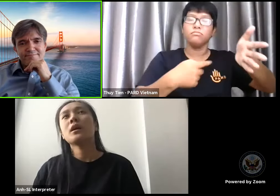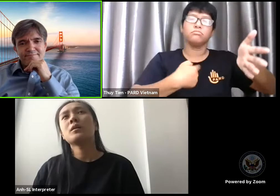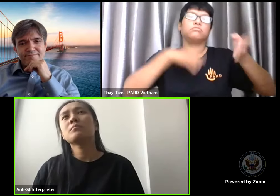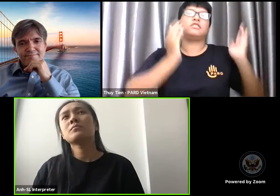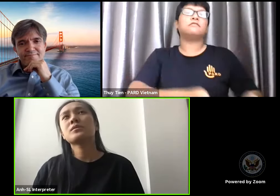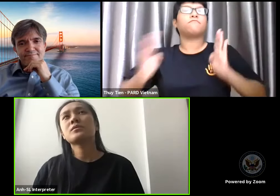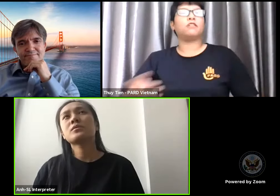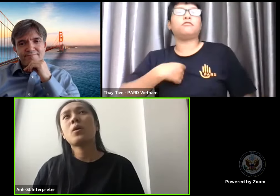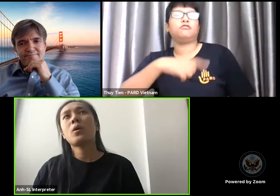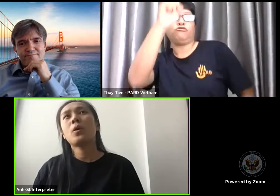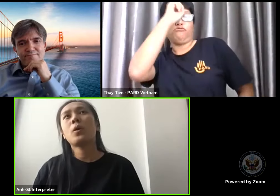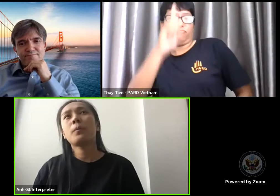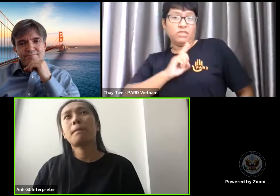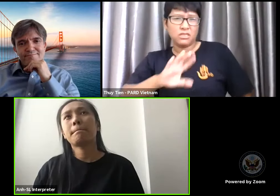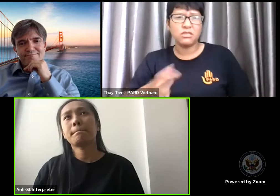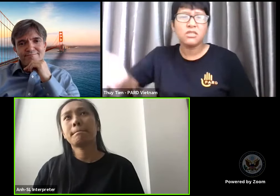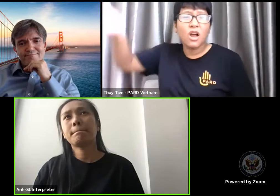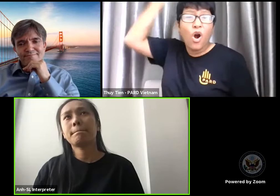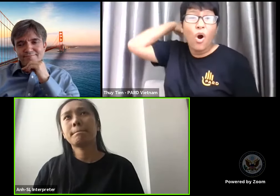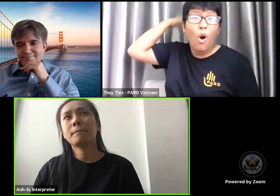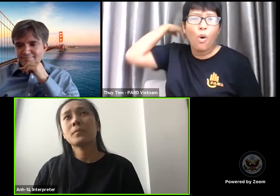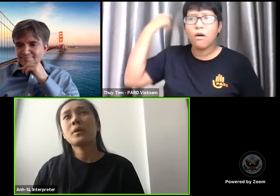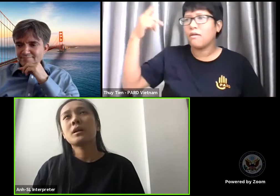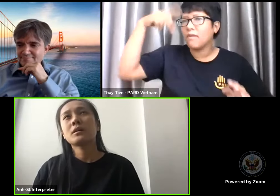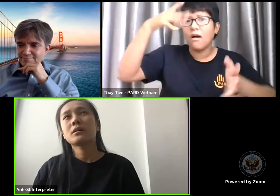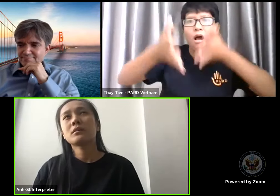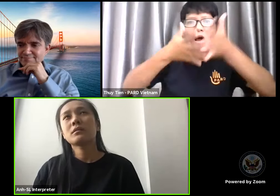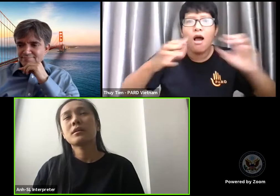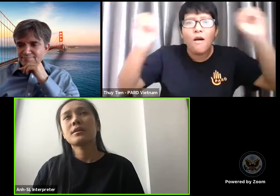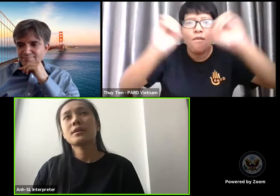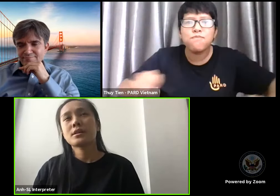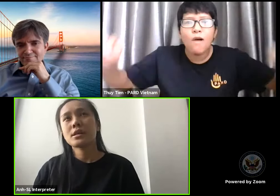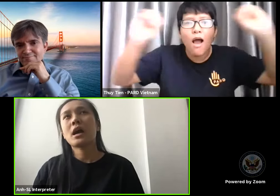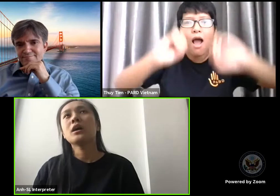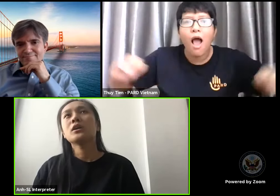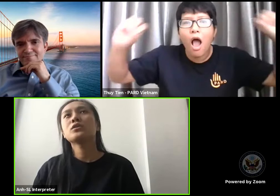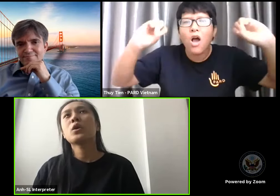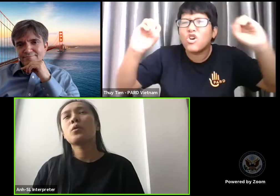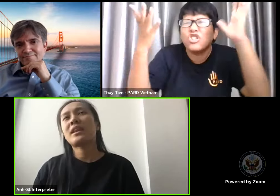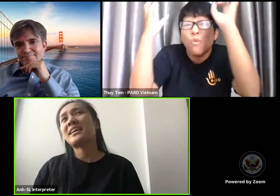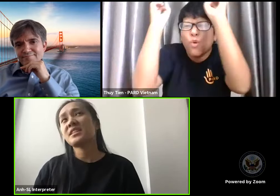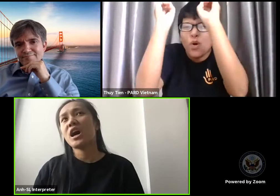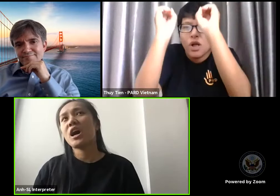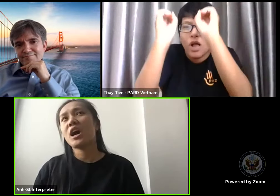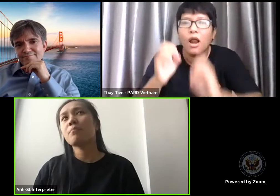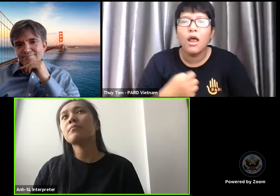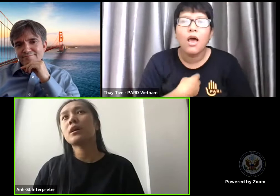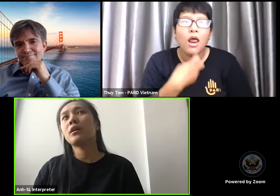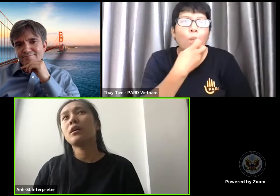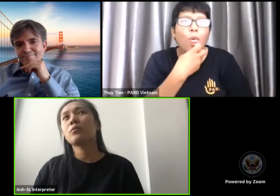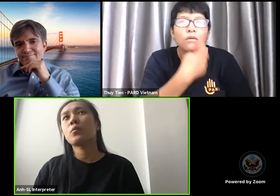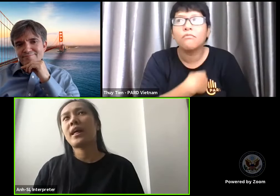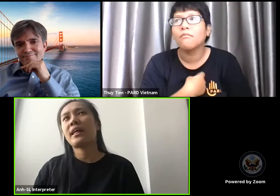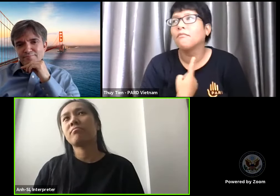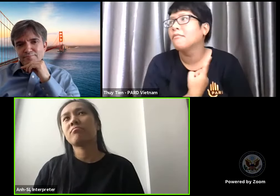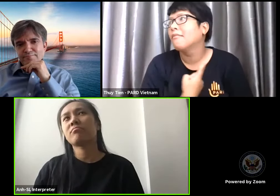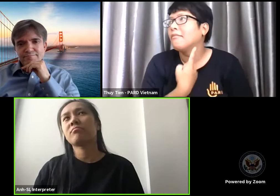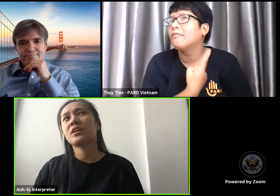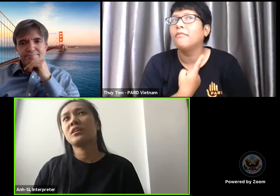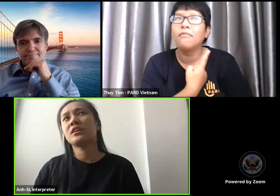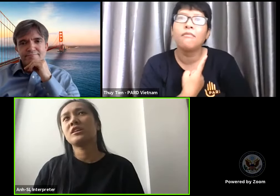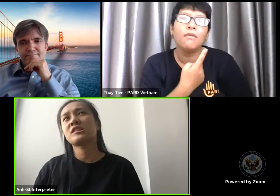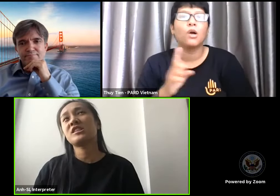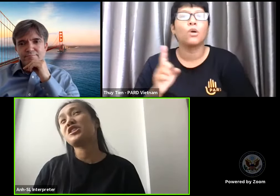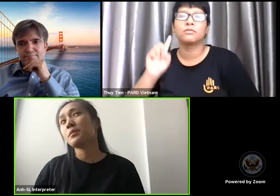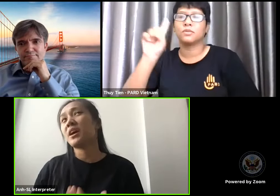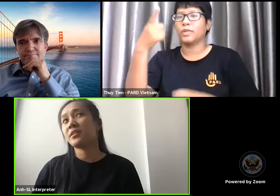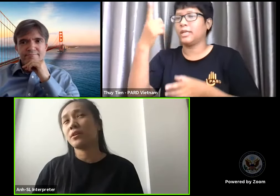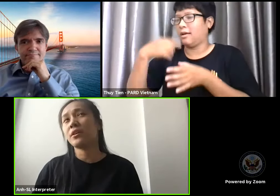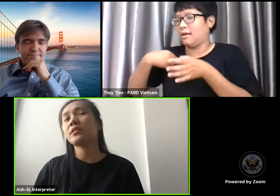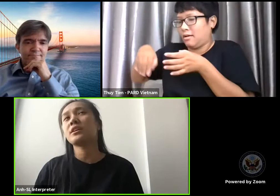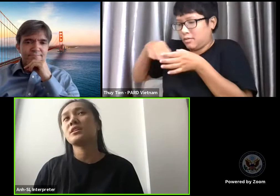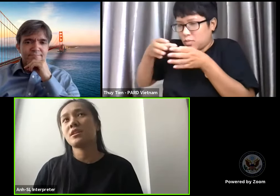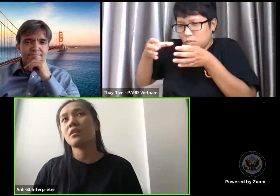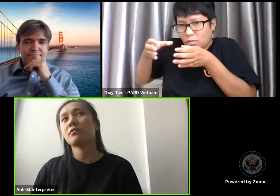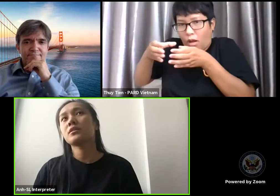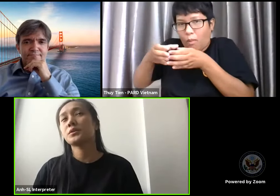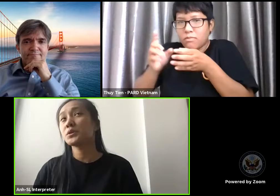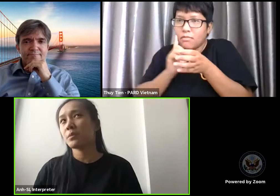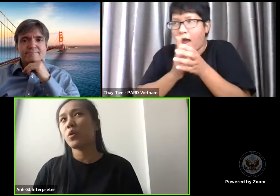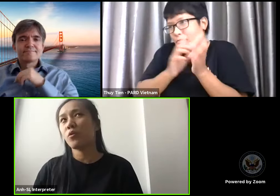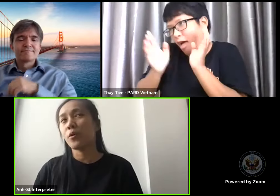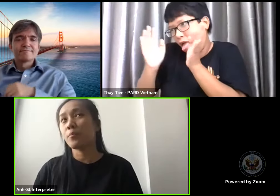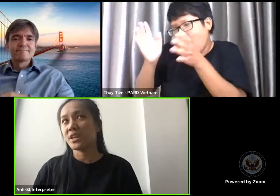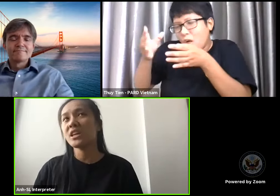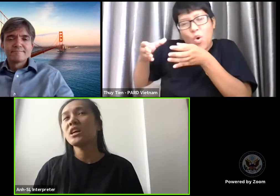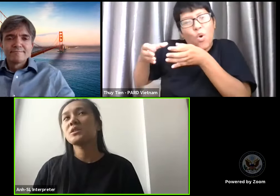[Anh] Yeah, so last time when the teaching method is not suitable for me,